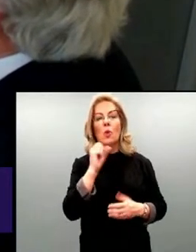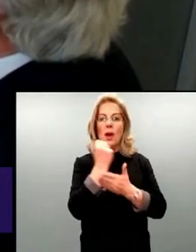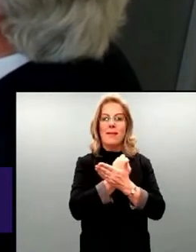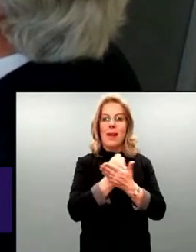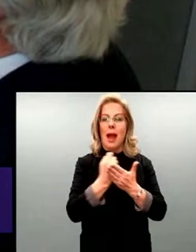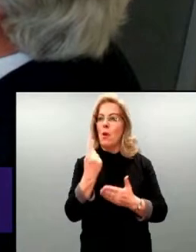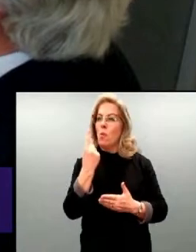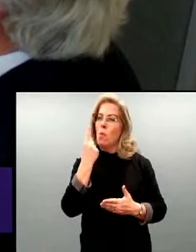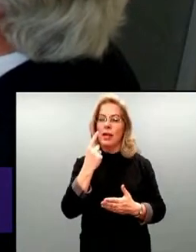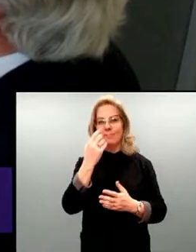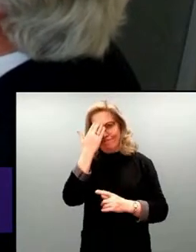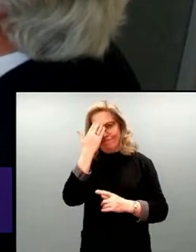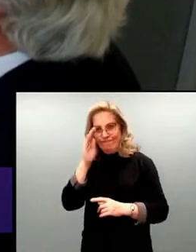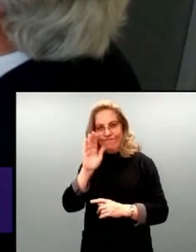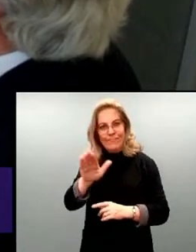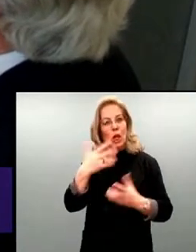Royal Commissioners sitting on this hearing? MS